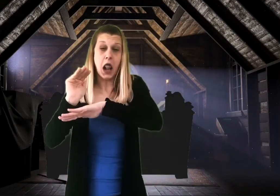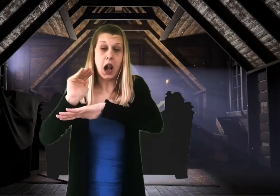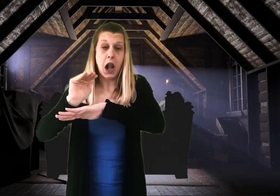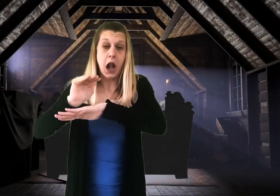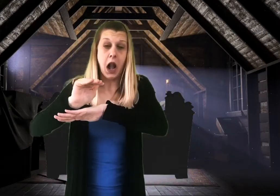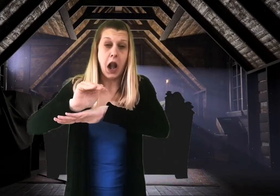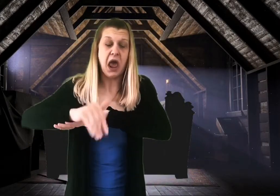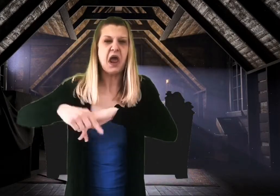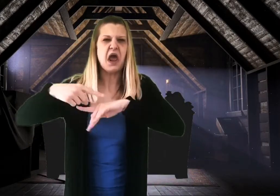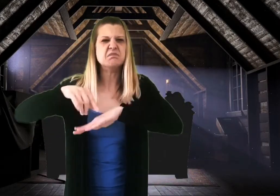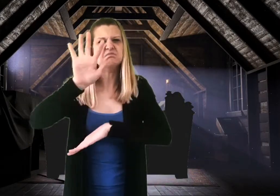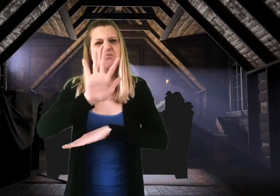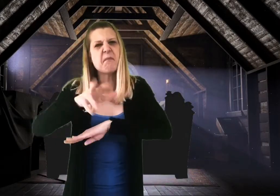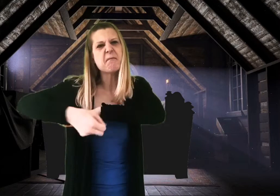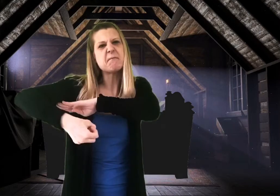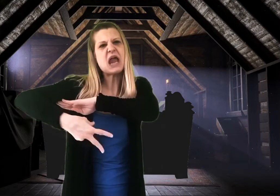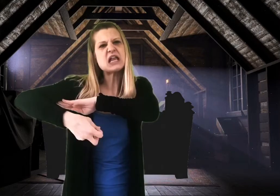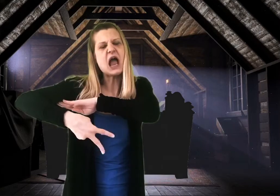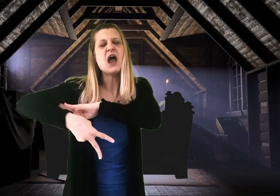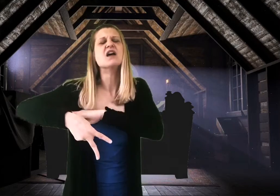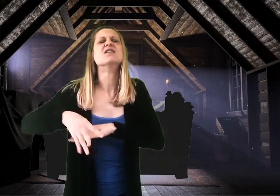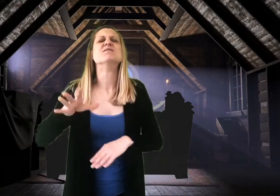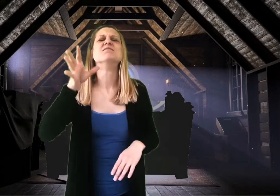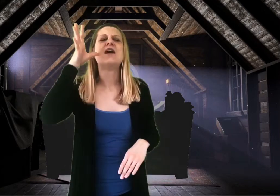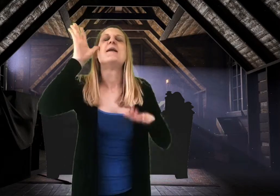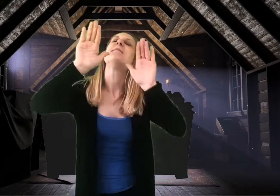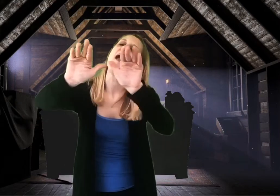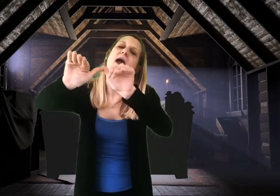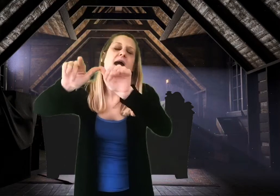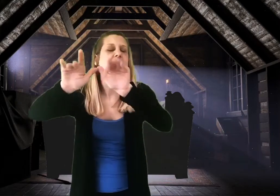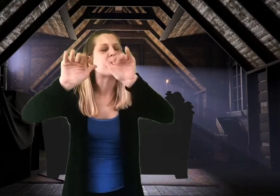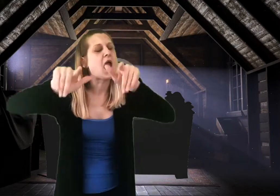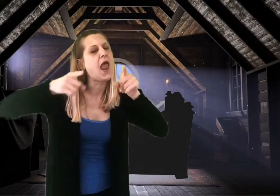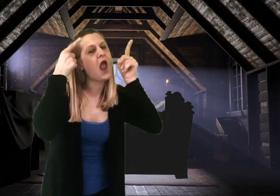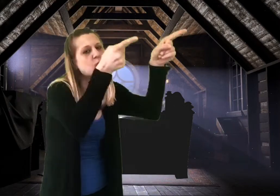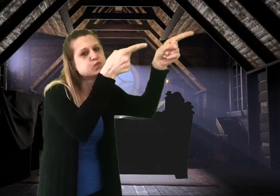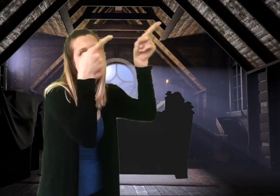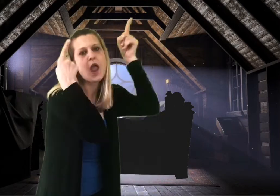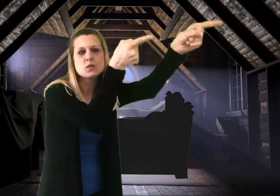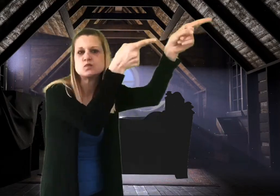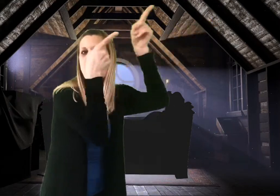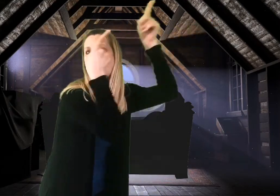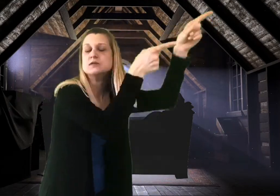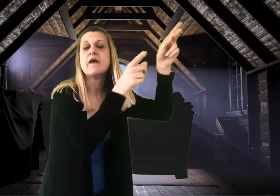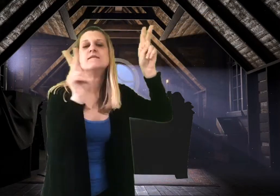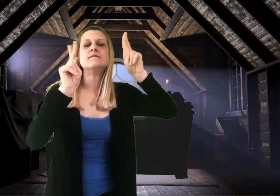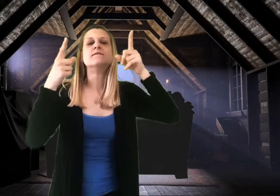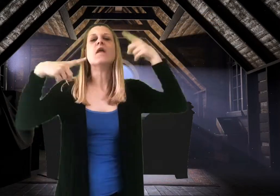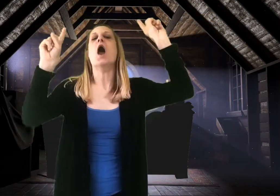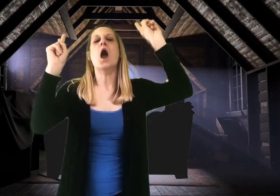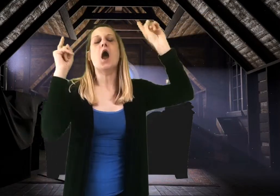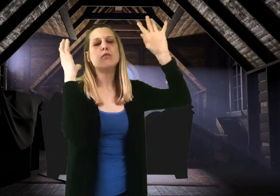and it must have been nearly midnight before Mr. Bucket was able to get rid of them so that Charlie could go to bed.